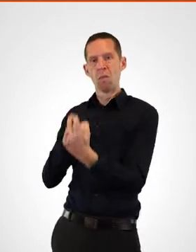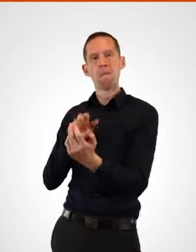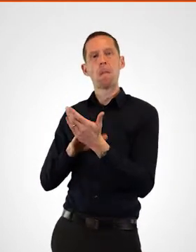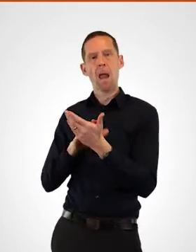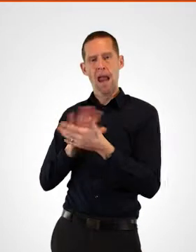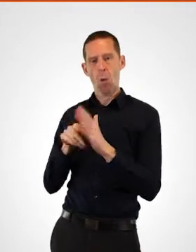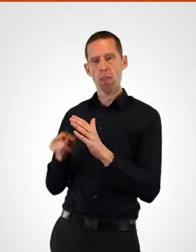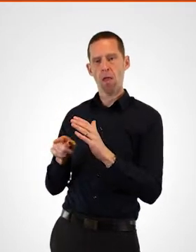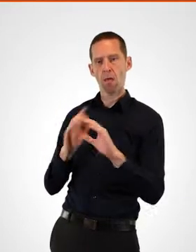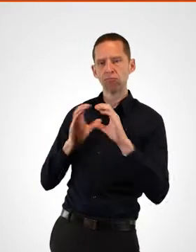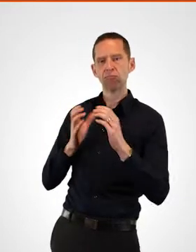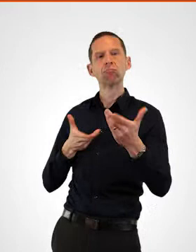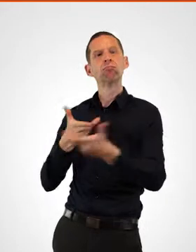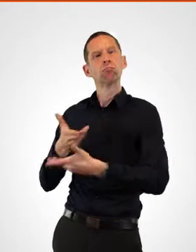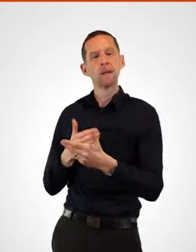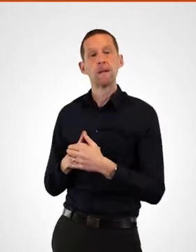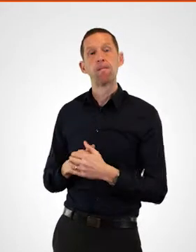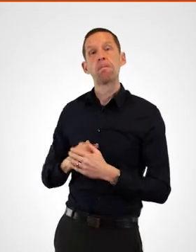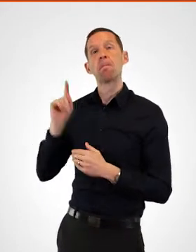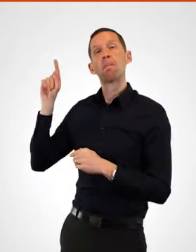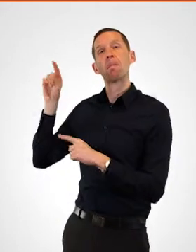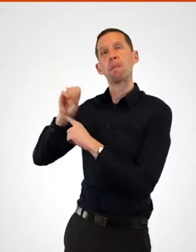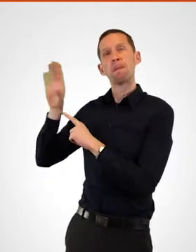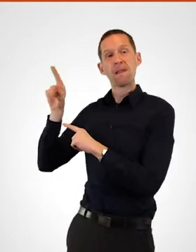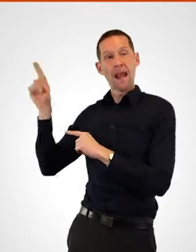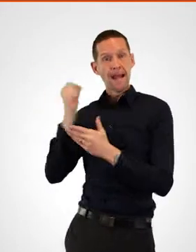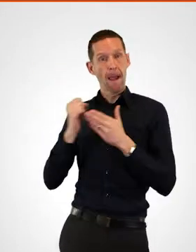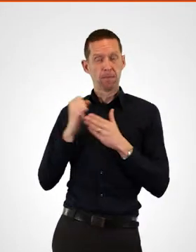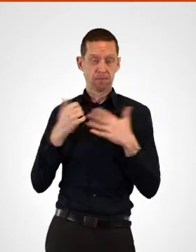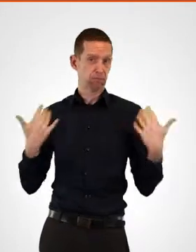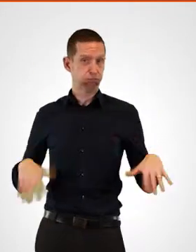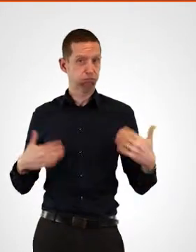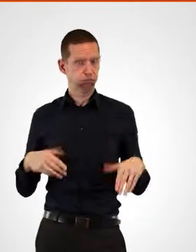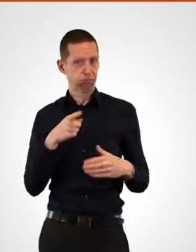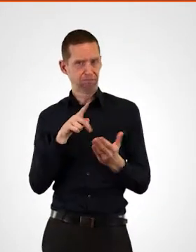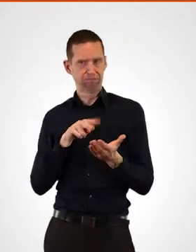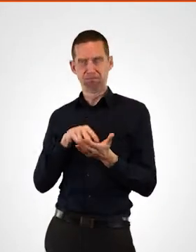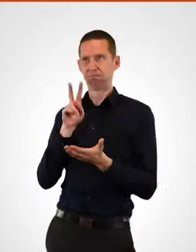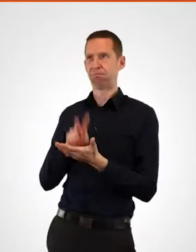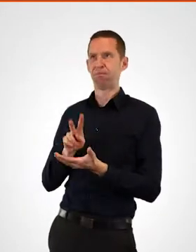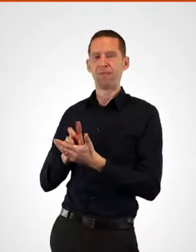and I think that the numbers here are really quite staggering when you think about it.